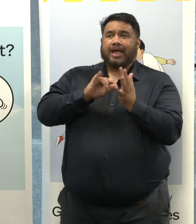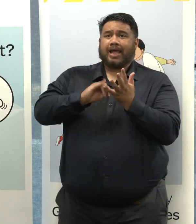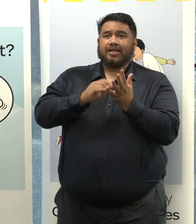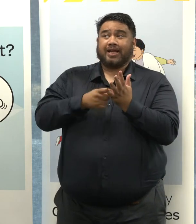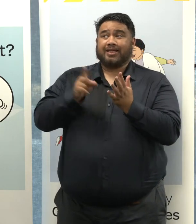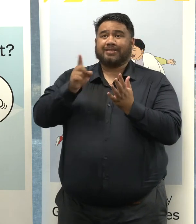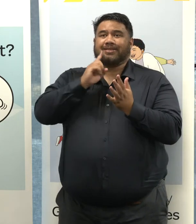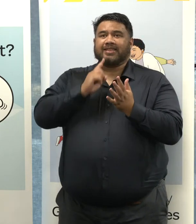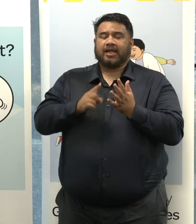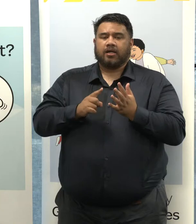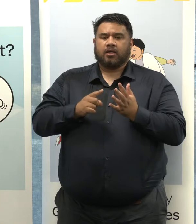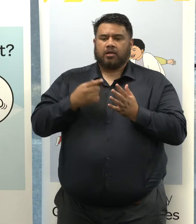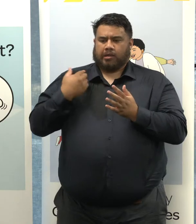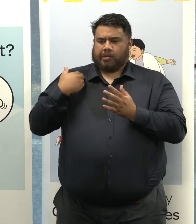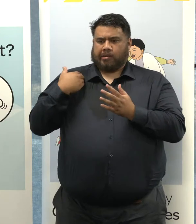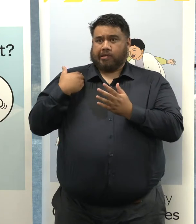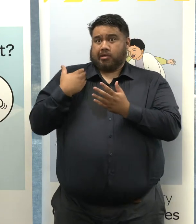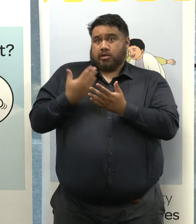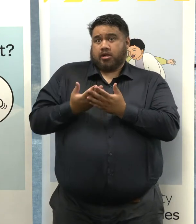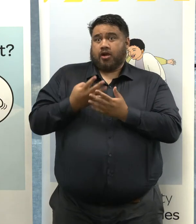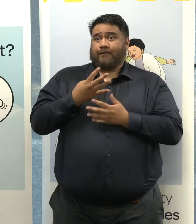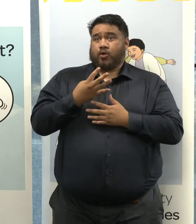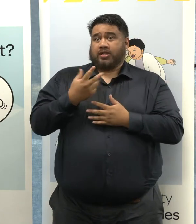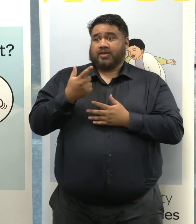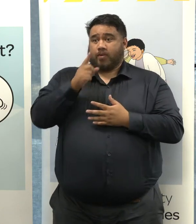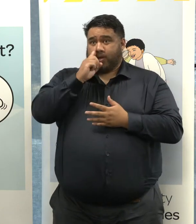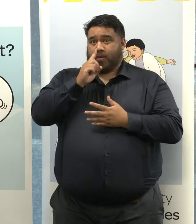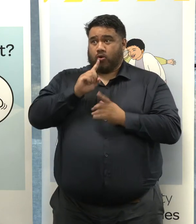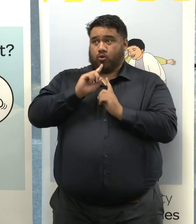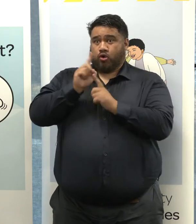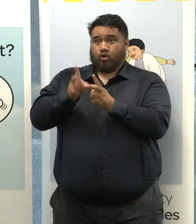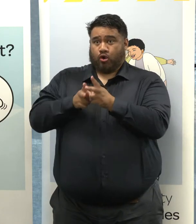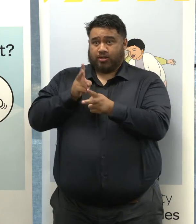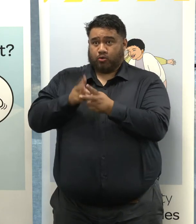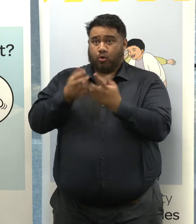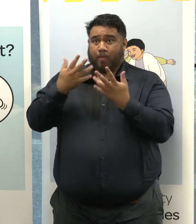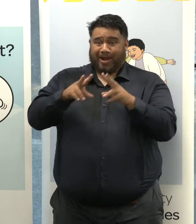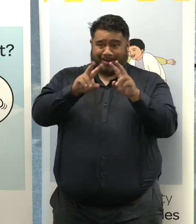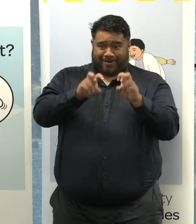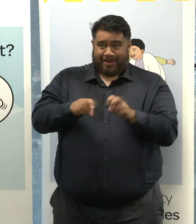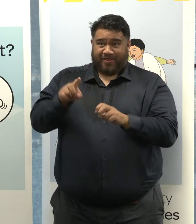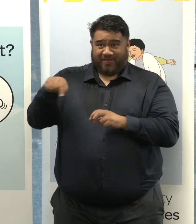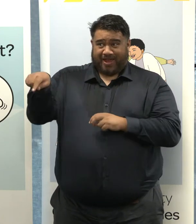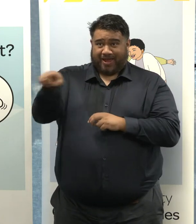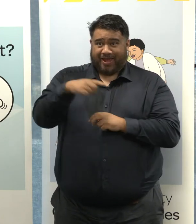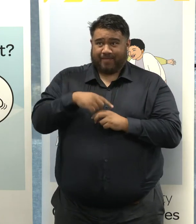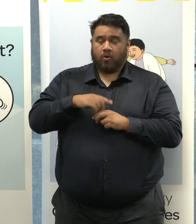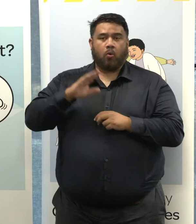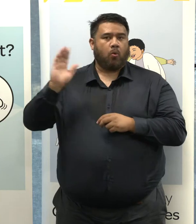ESR's latest report from this